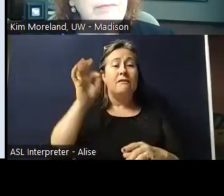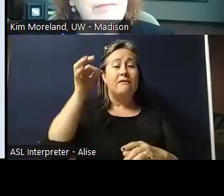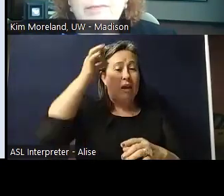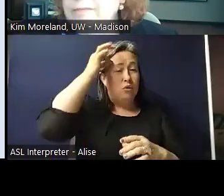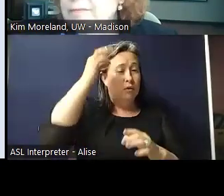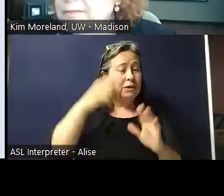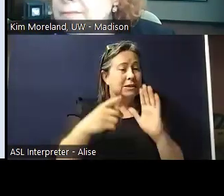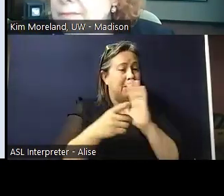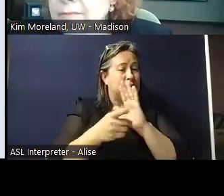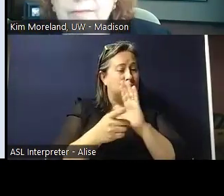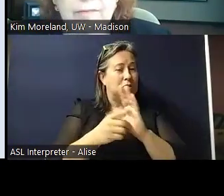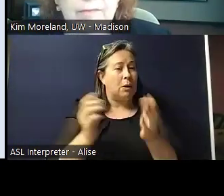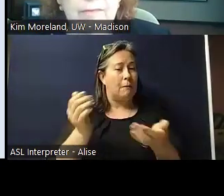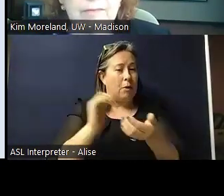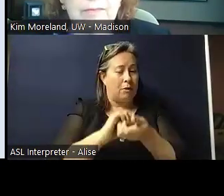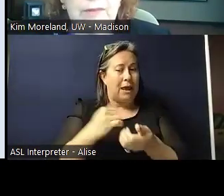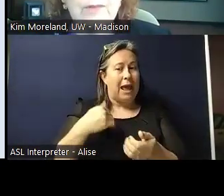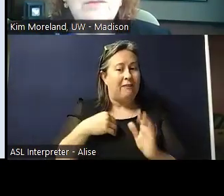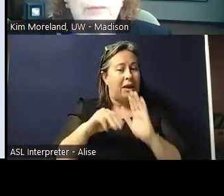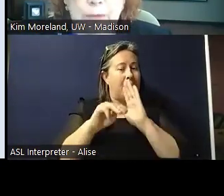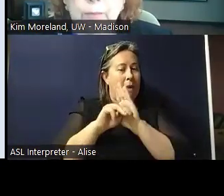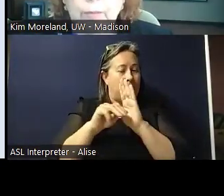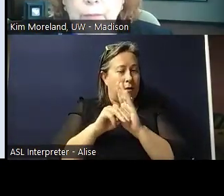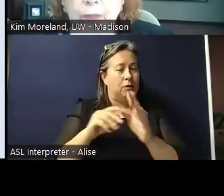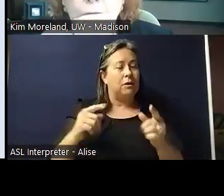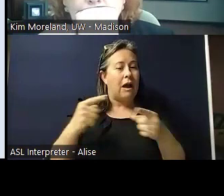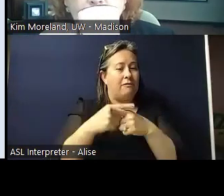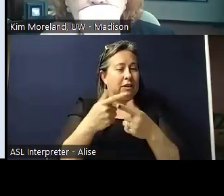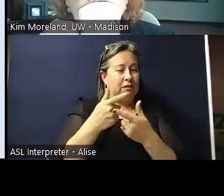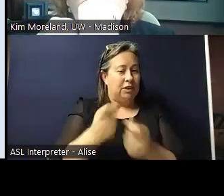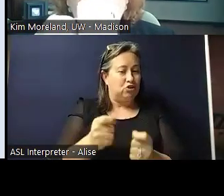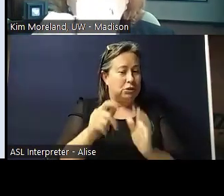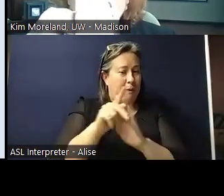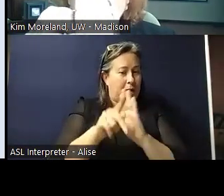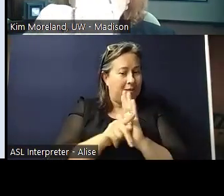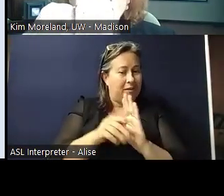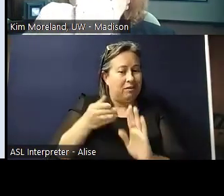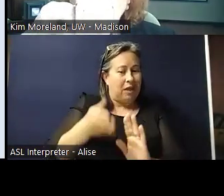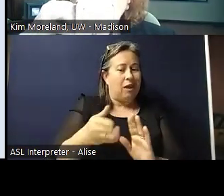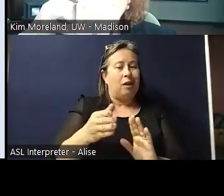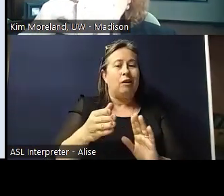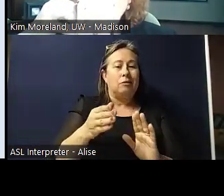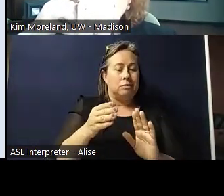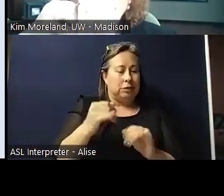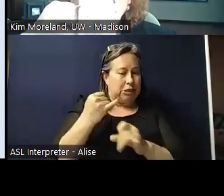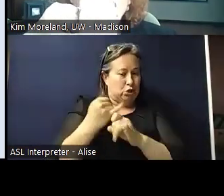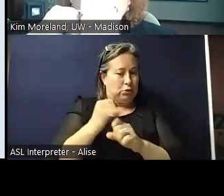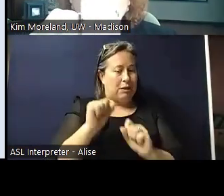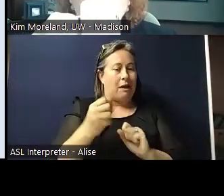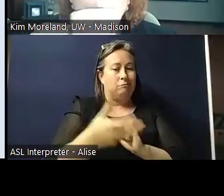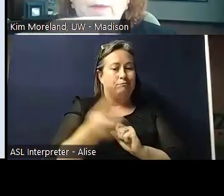does have a model conflict-of-interest policy out there that institutions can adopt if they don't have one